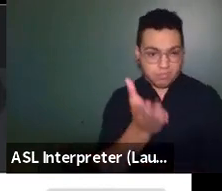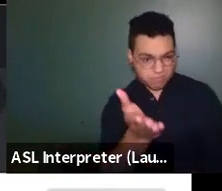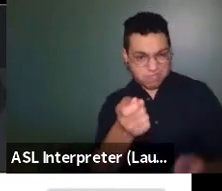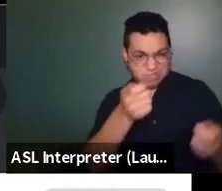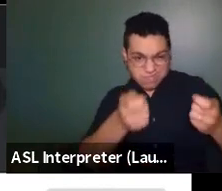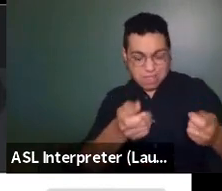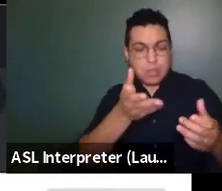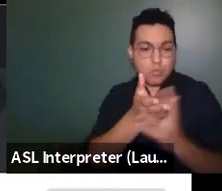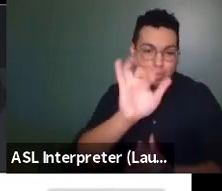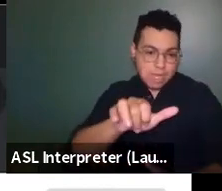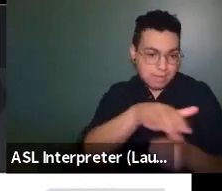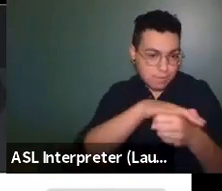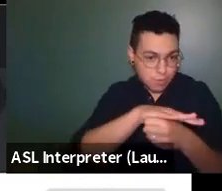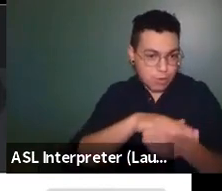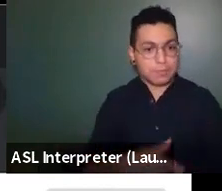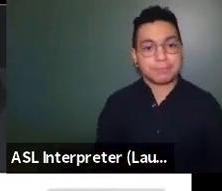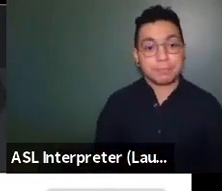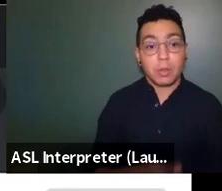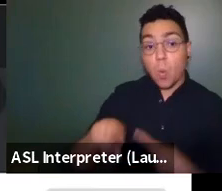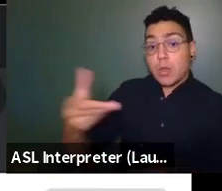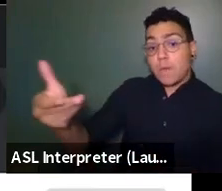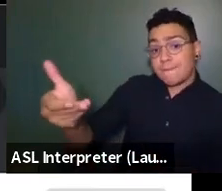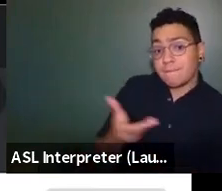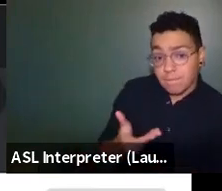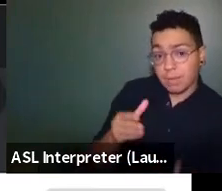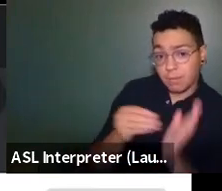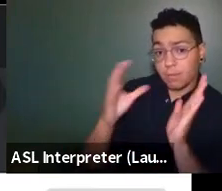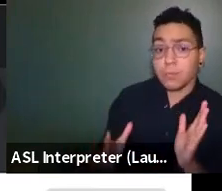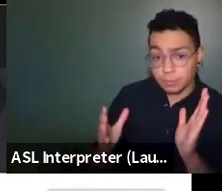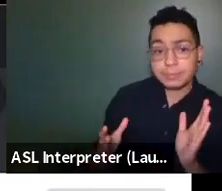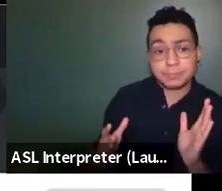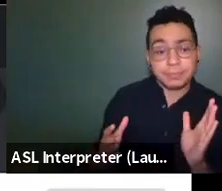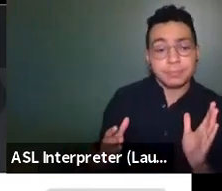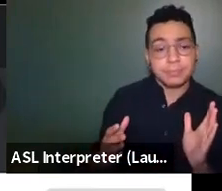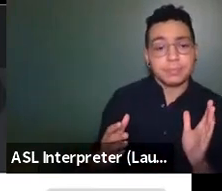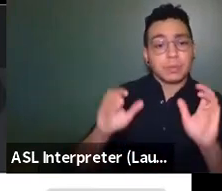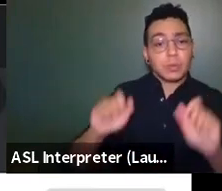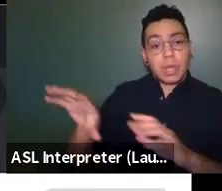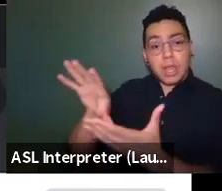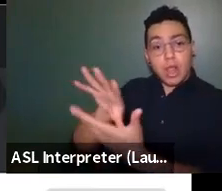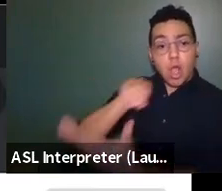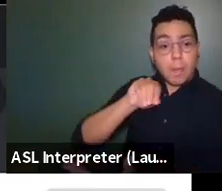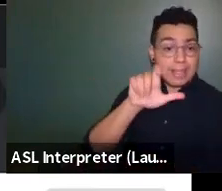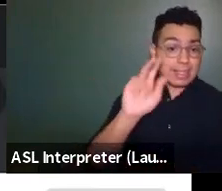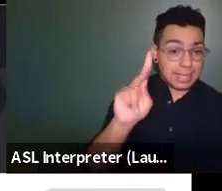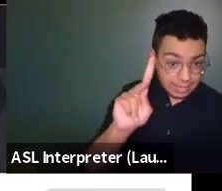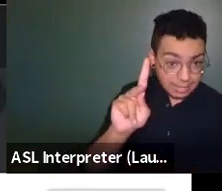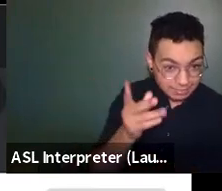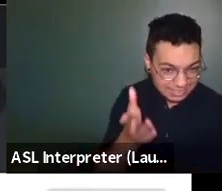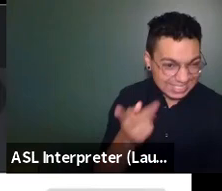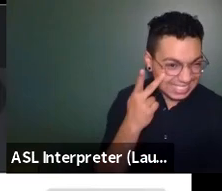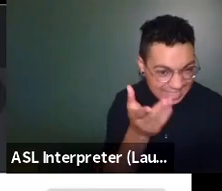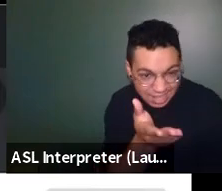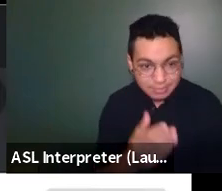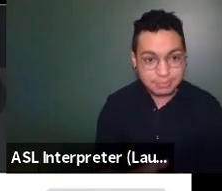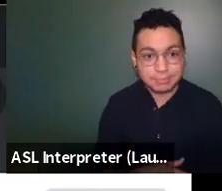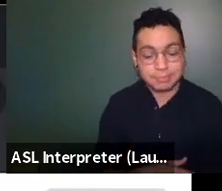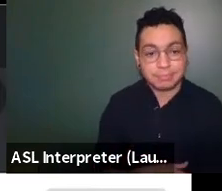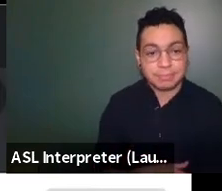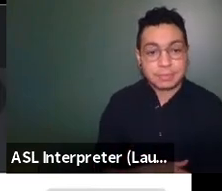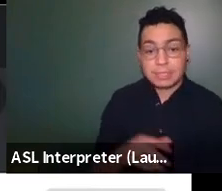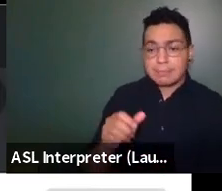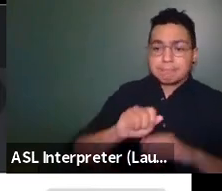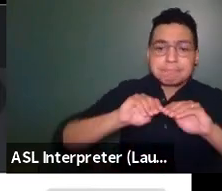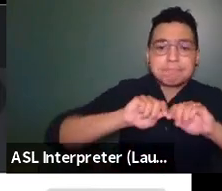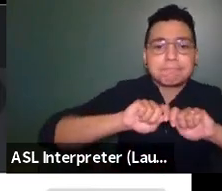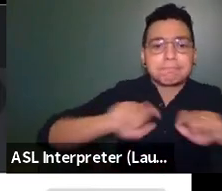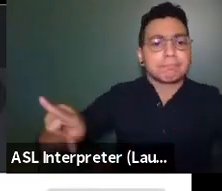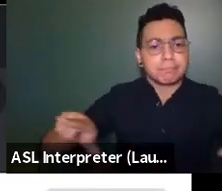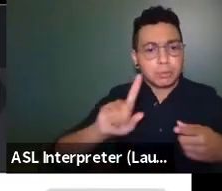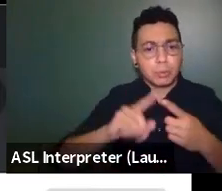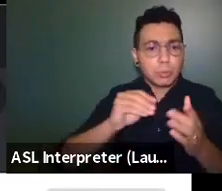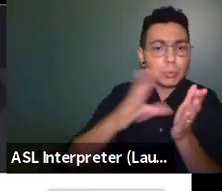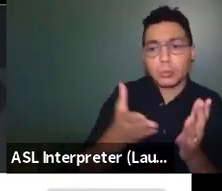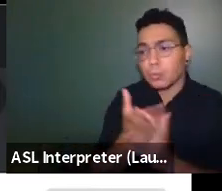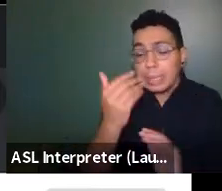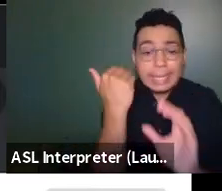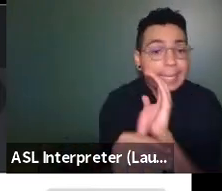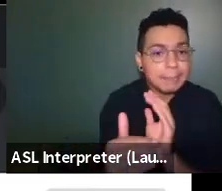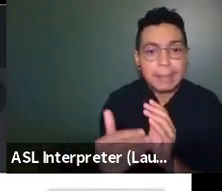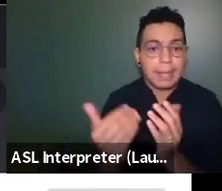ESD 112 - Katherine Livick: when you invite students, you can either copy this link, that is right here, and you can send that to your students via email, however, would work for you.